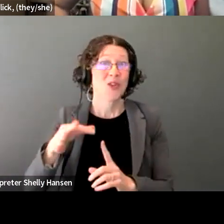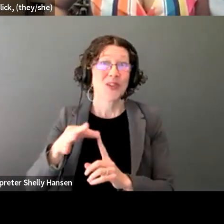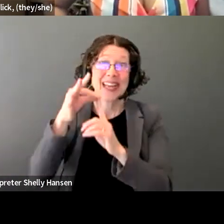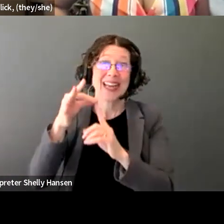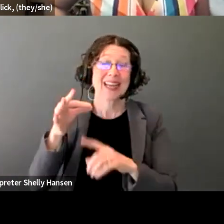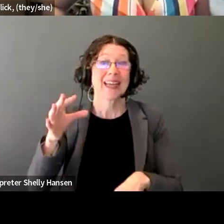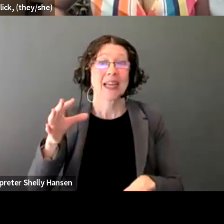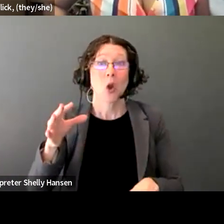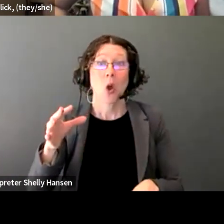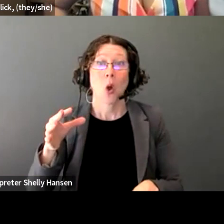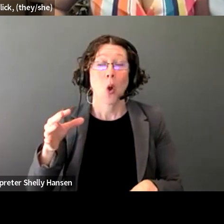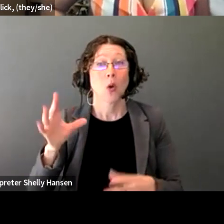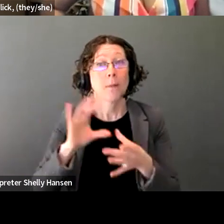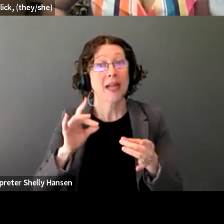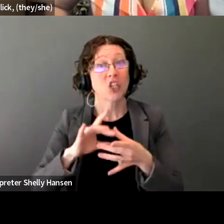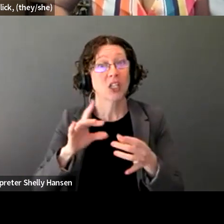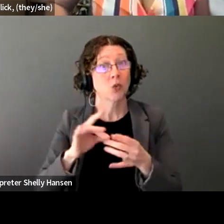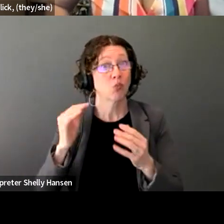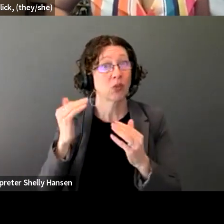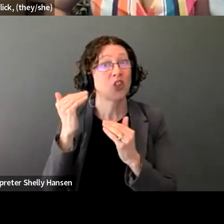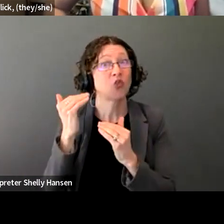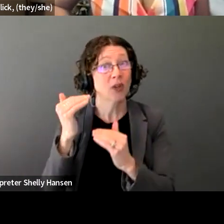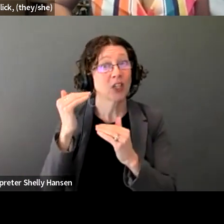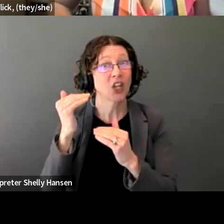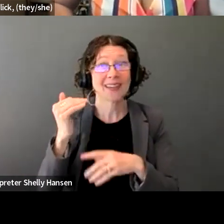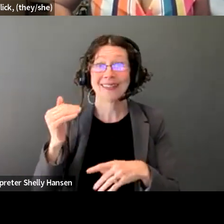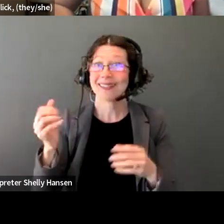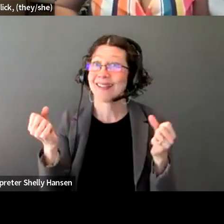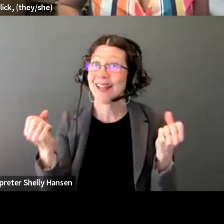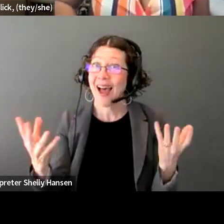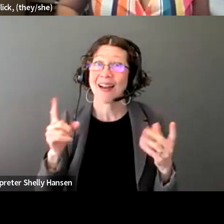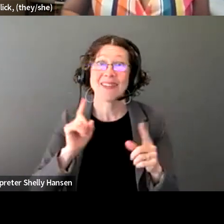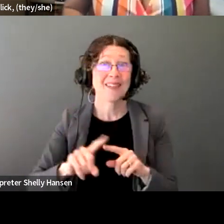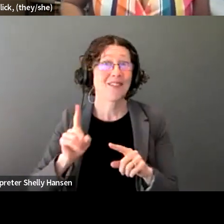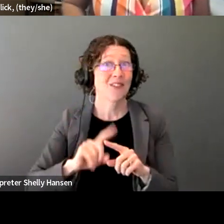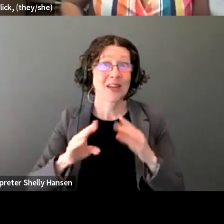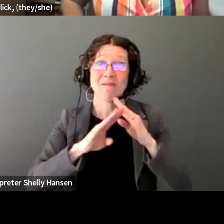A lot of different barriers that are costly barriers.